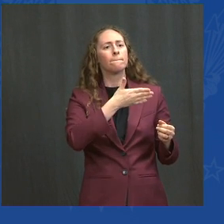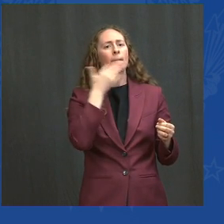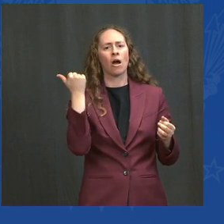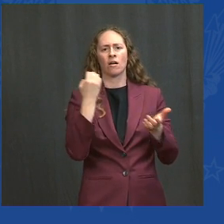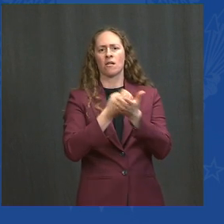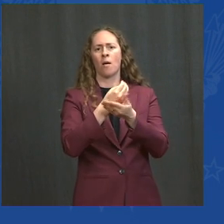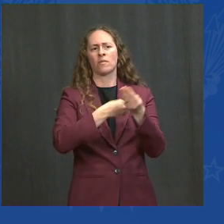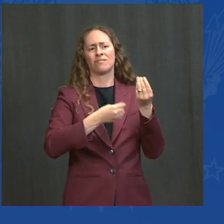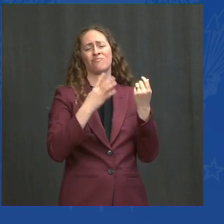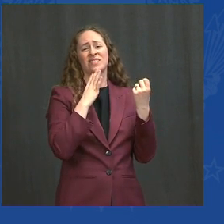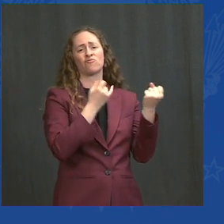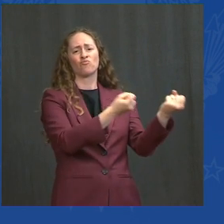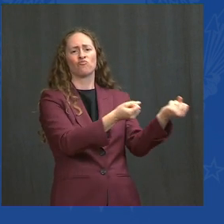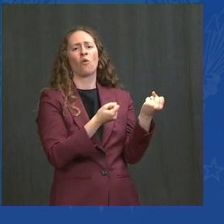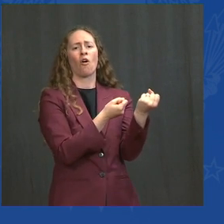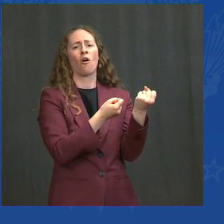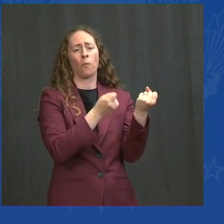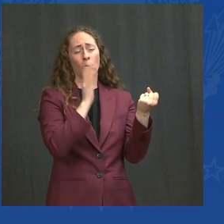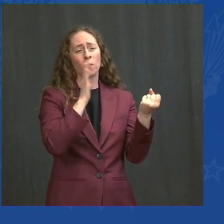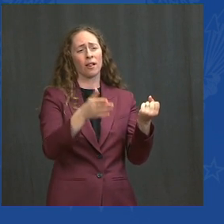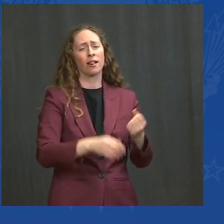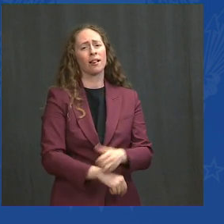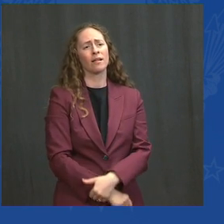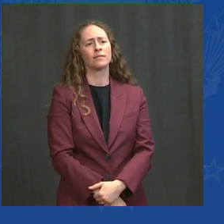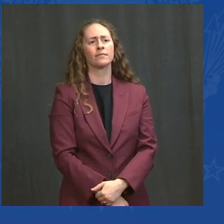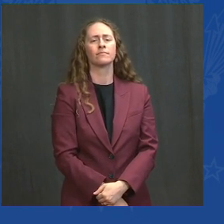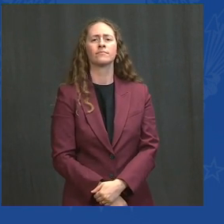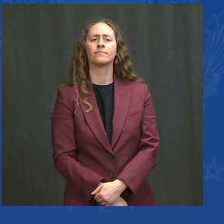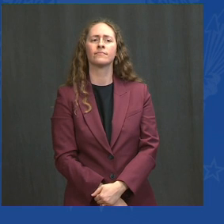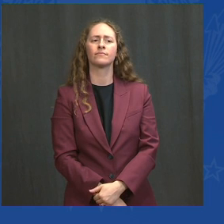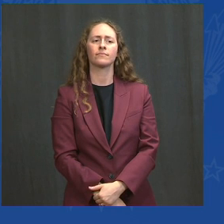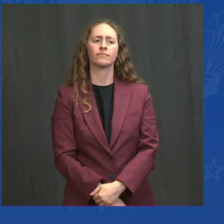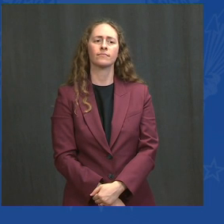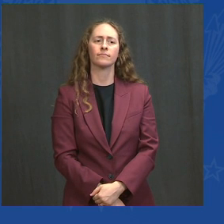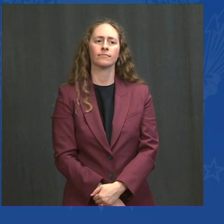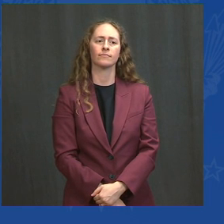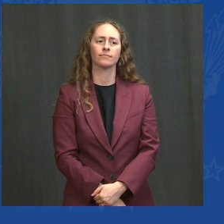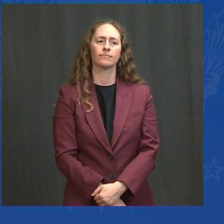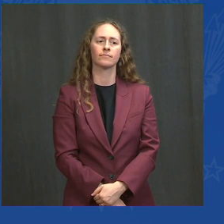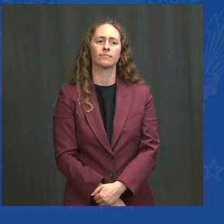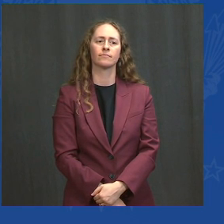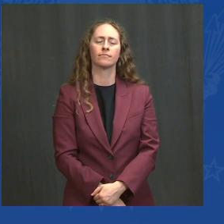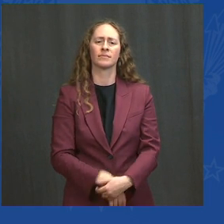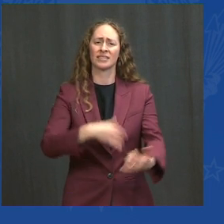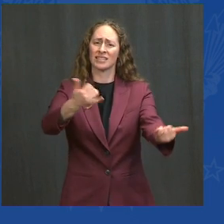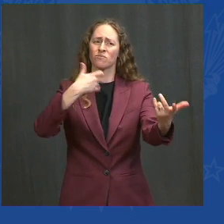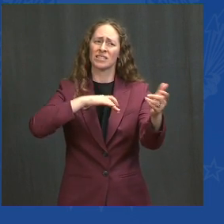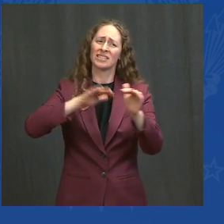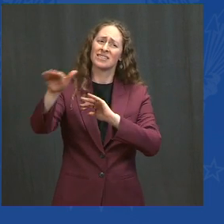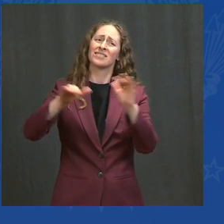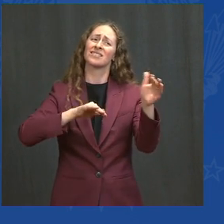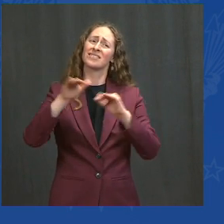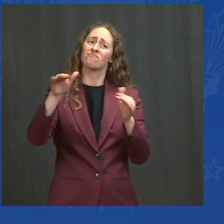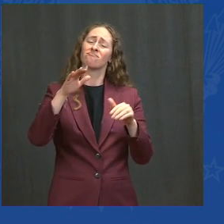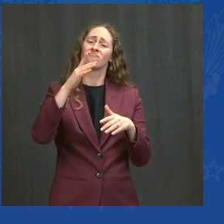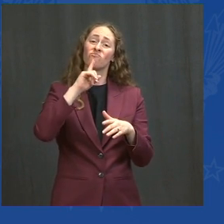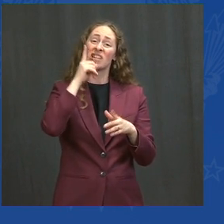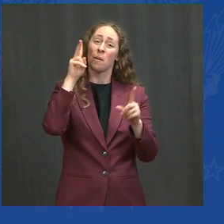And I'm going out -- I'm -- I'm going to be out there making the case for the American people until this job is done;